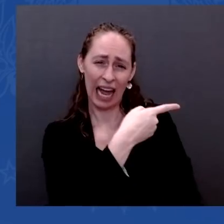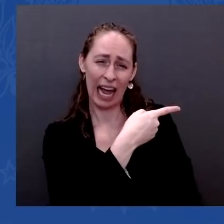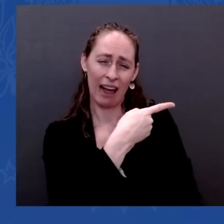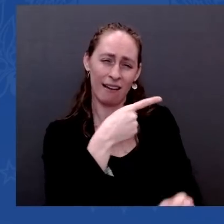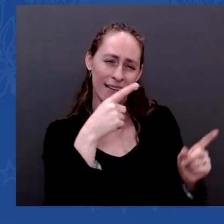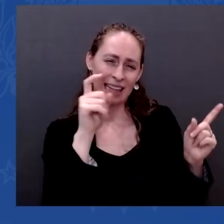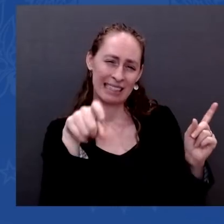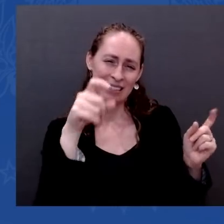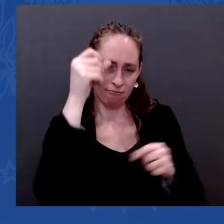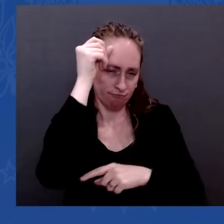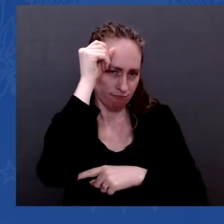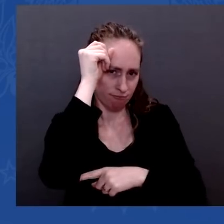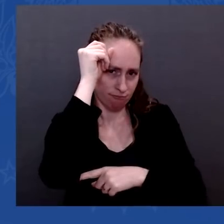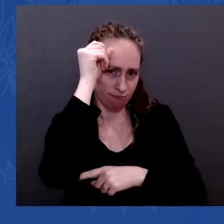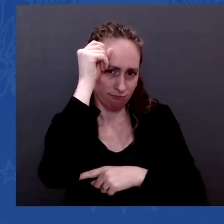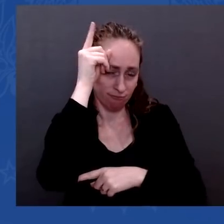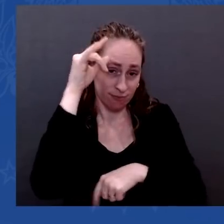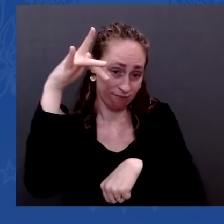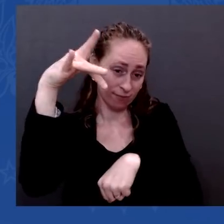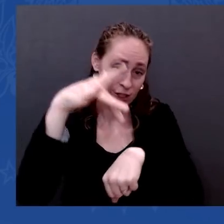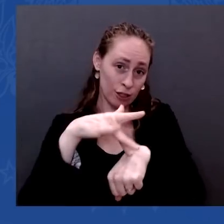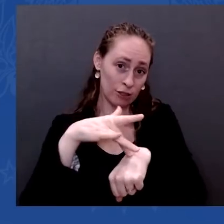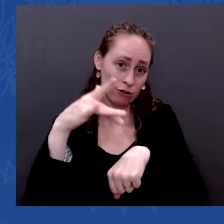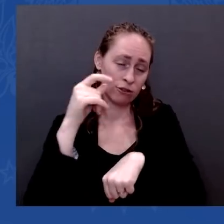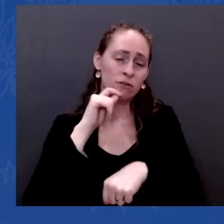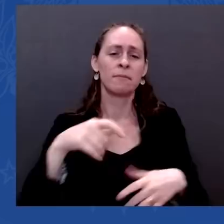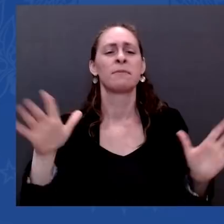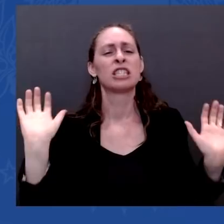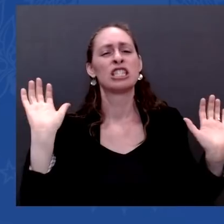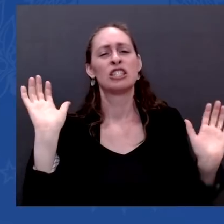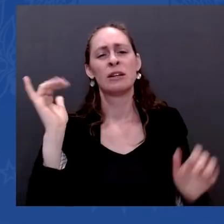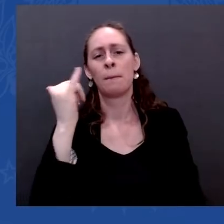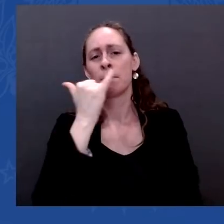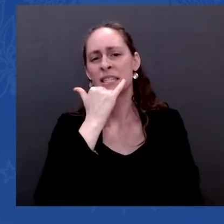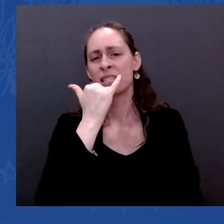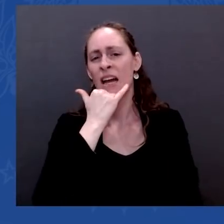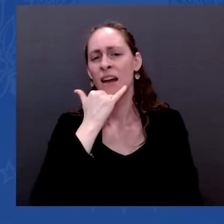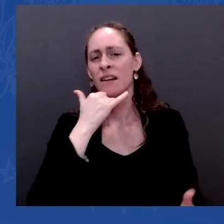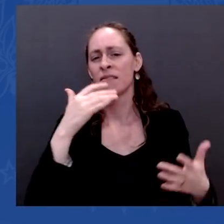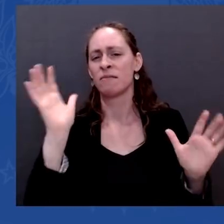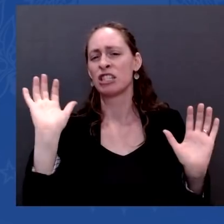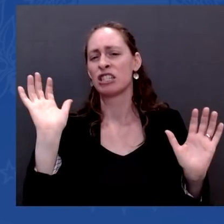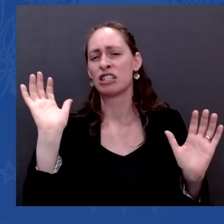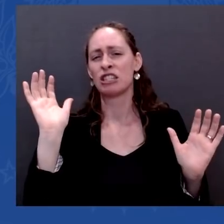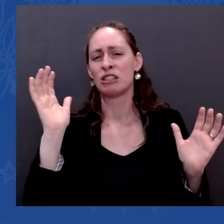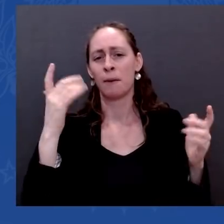would be devastating, and he would pay a heavy price. I have been very, very straightforward